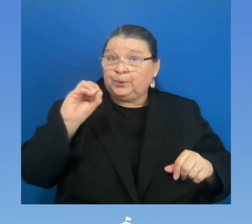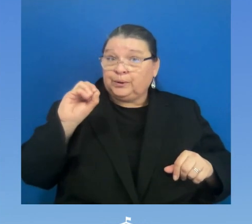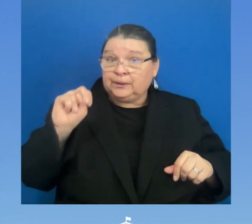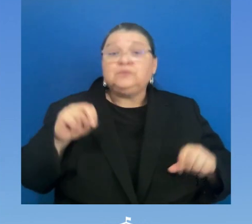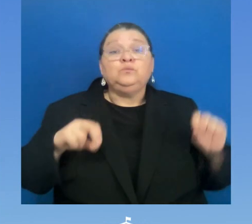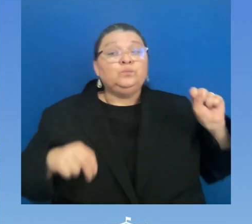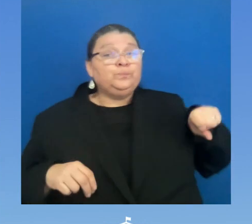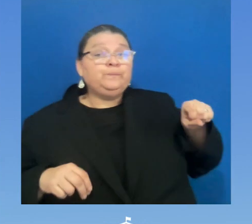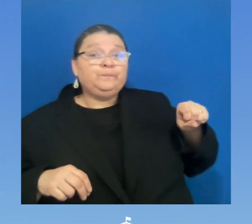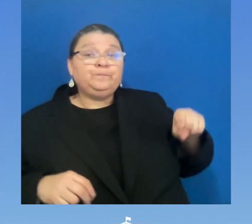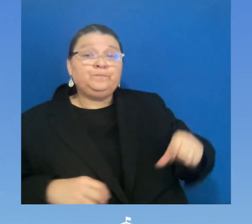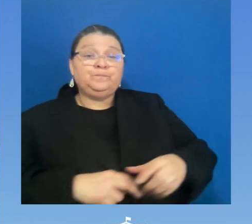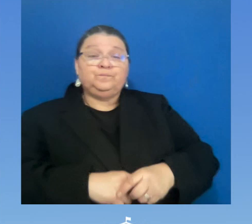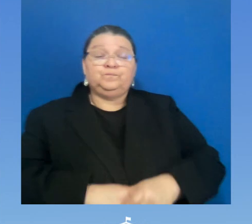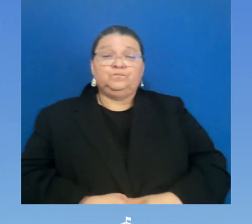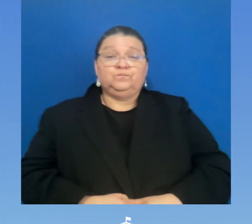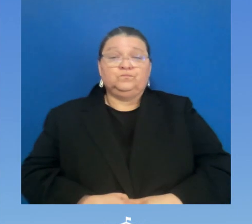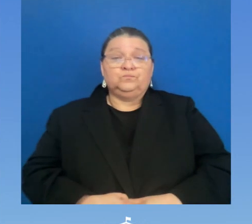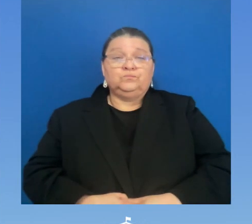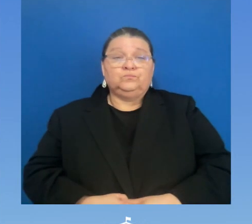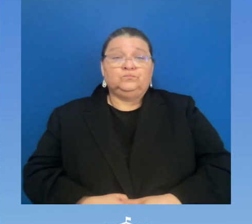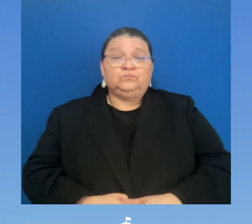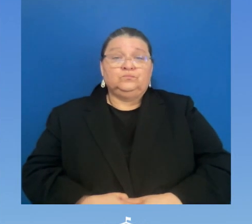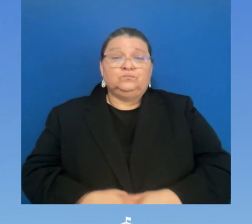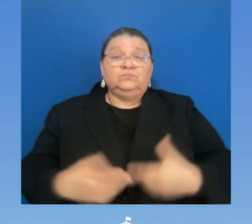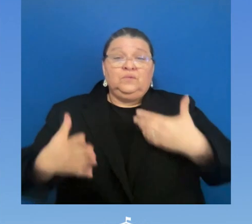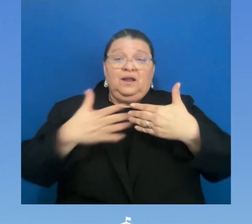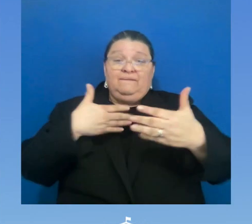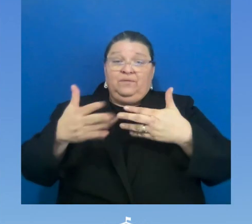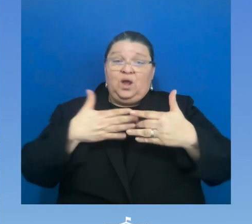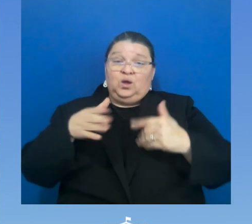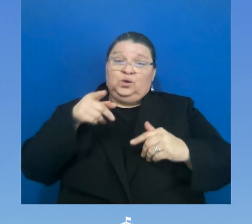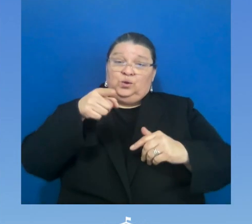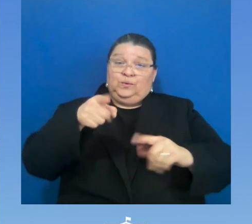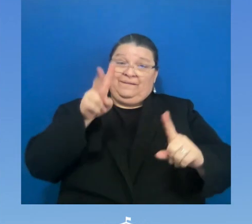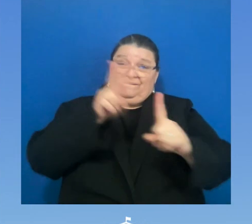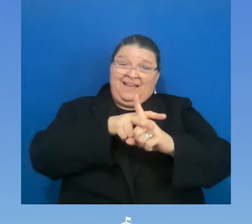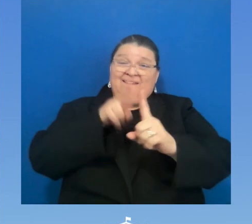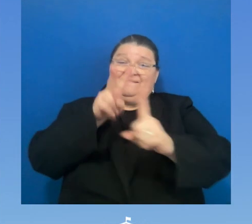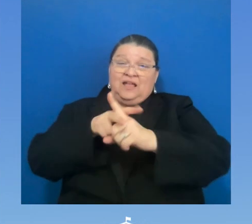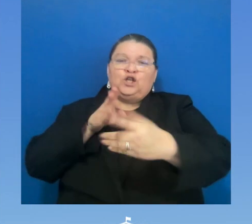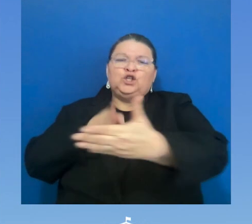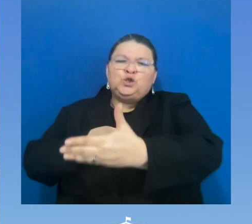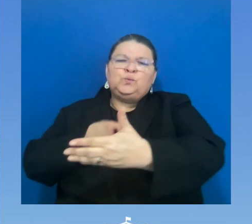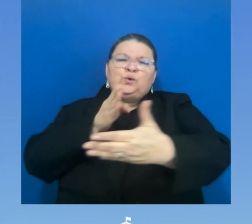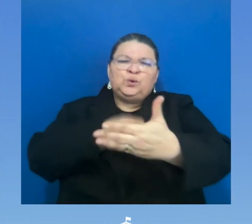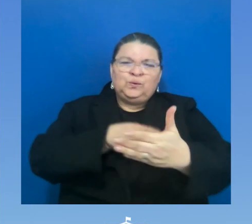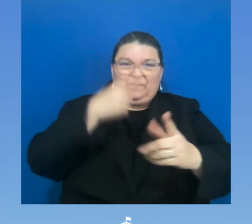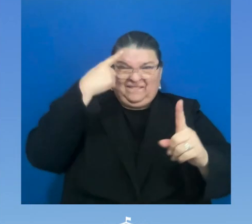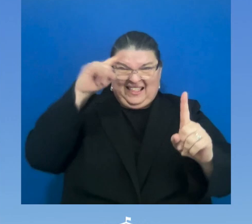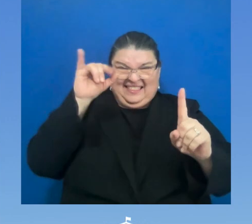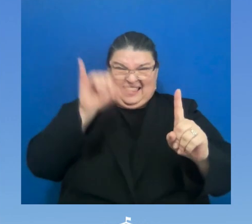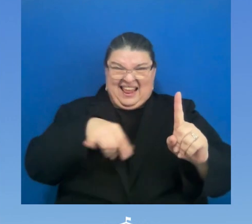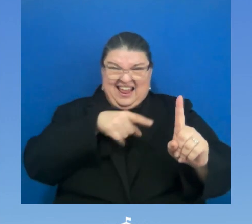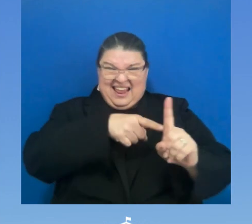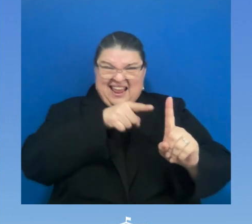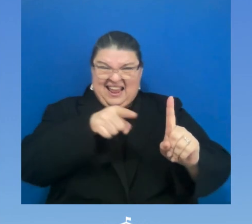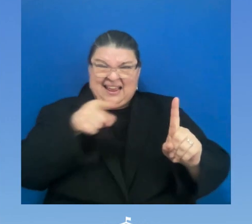even though you filed as individuals, in terms of the lawsuit, that, in terms of your advocacy and the fight for equal pay,